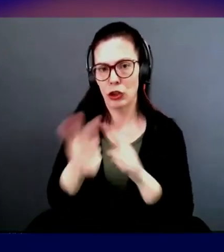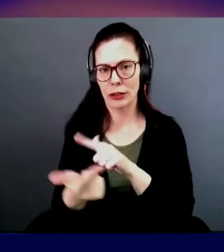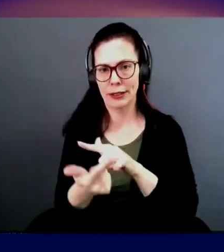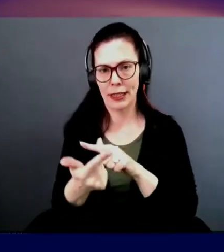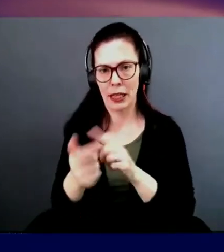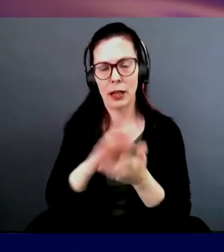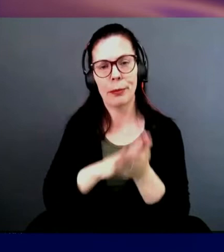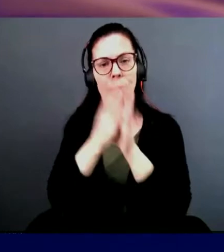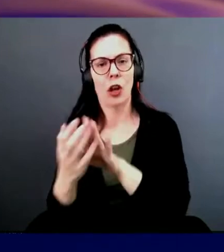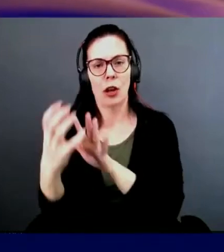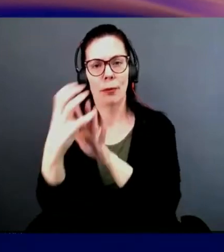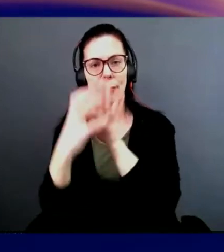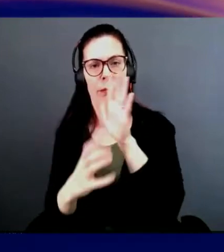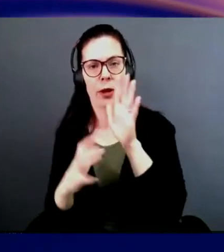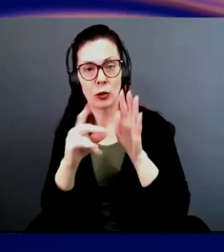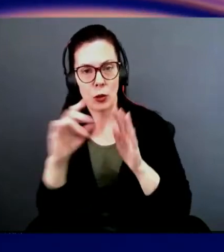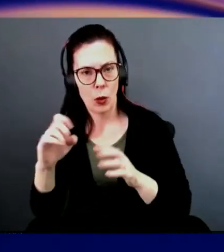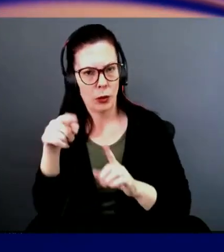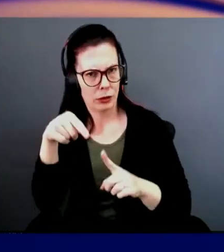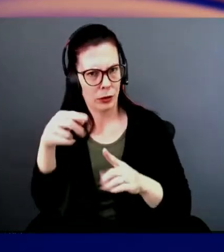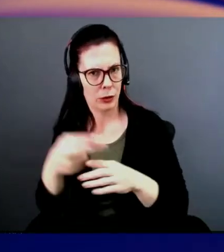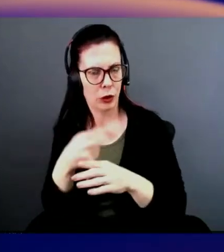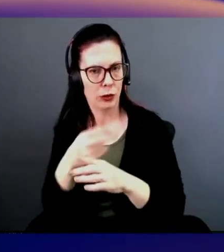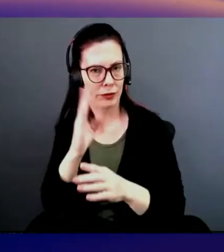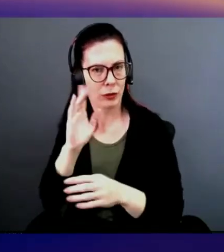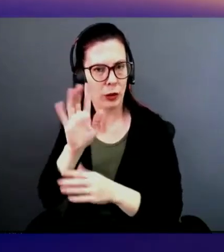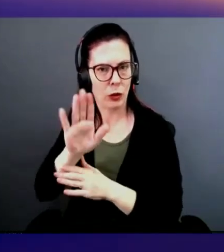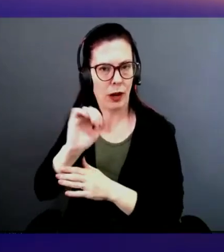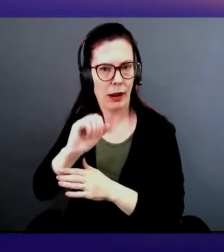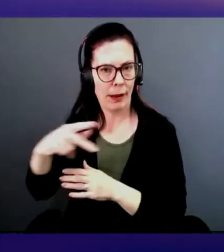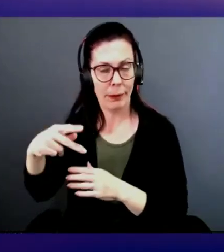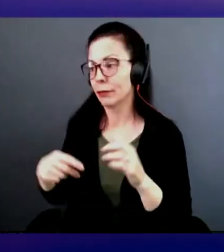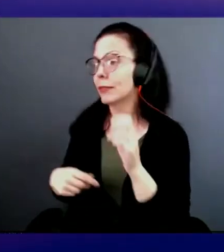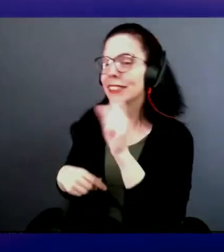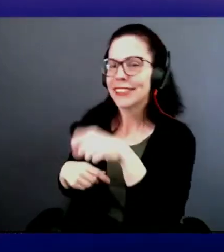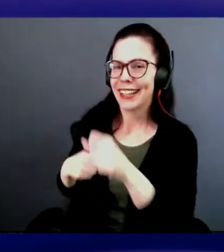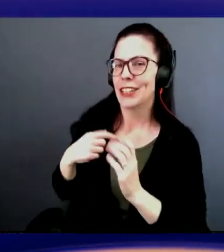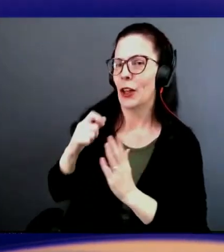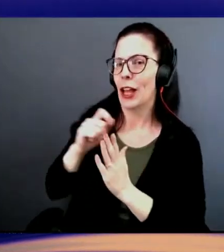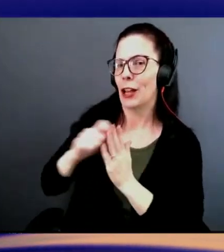so that you can actually start using it in your application. Yeah, yeah. So I wrote the news blog post for this, that just went out.